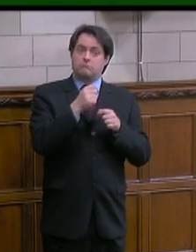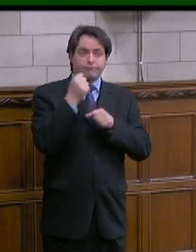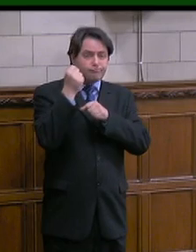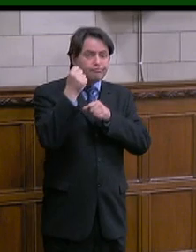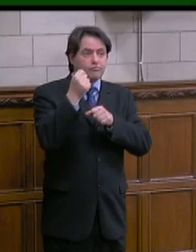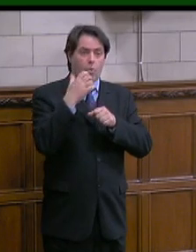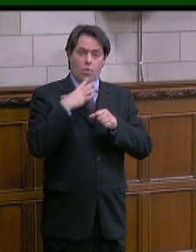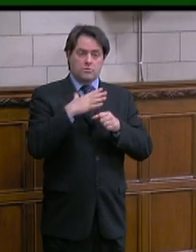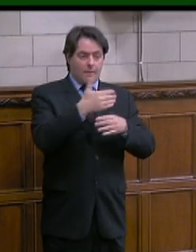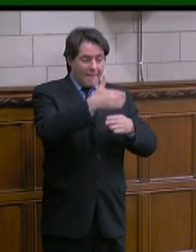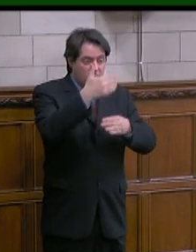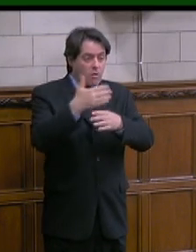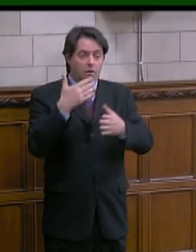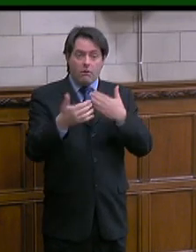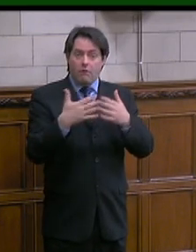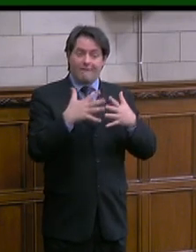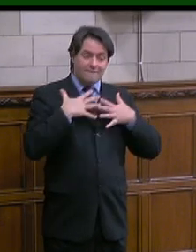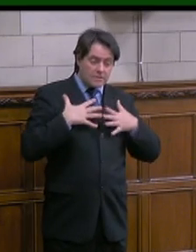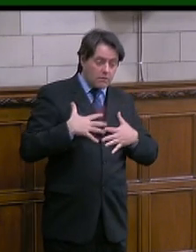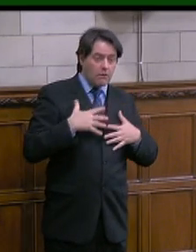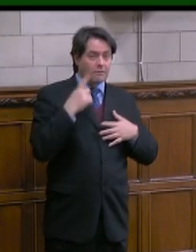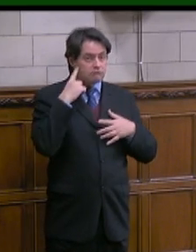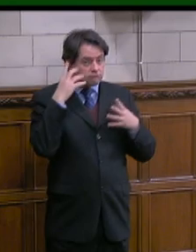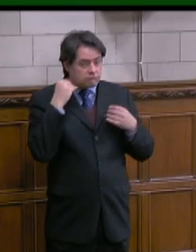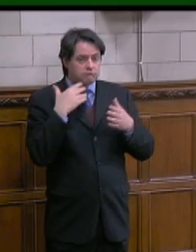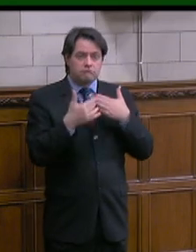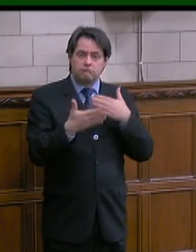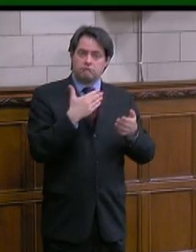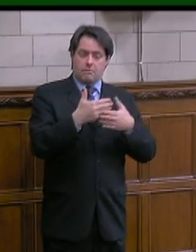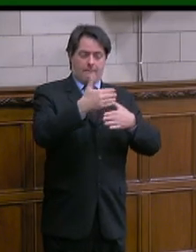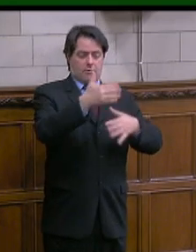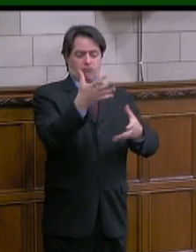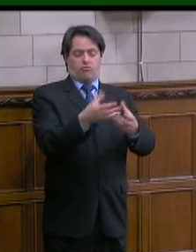people, whether they had a physical impairment or a hearing impairment.